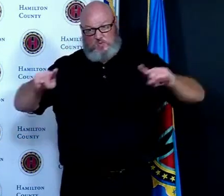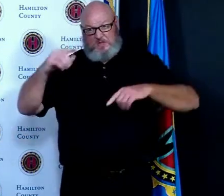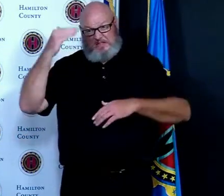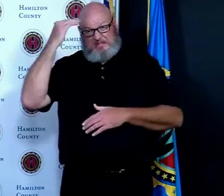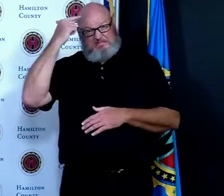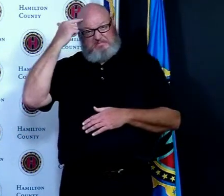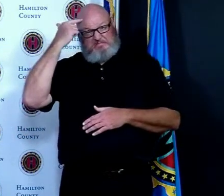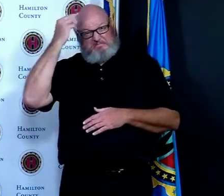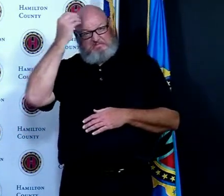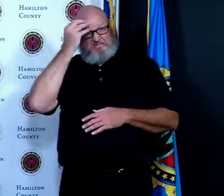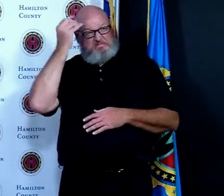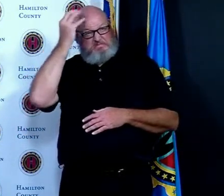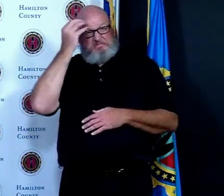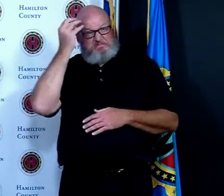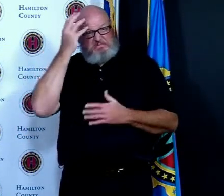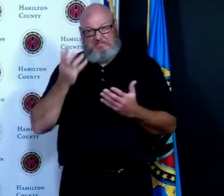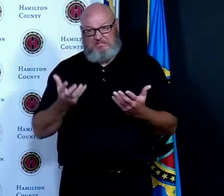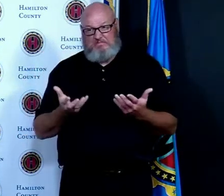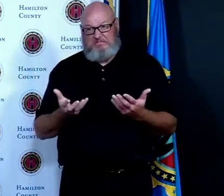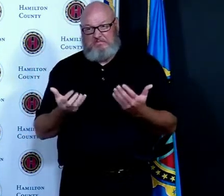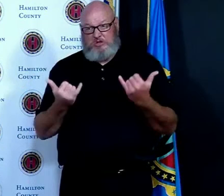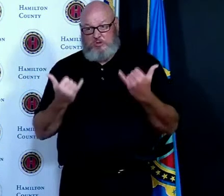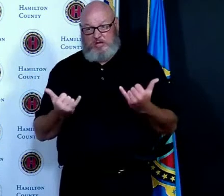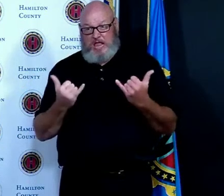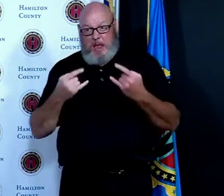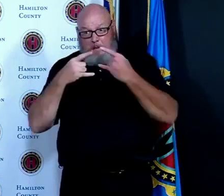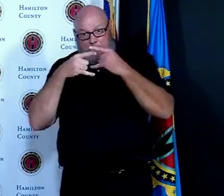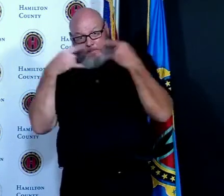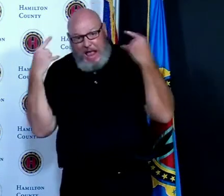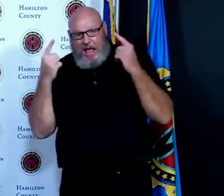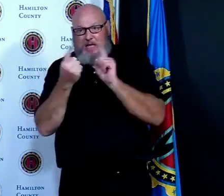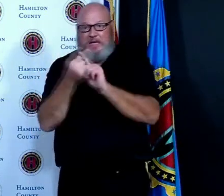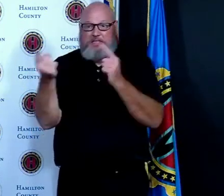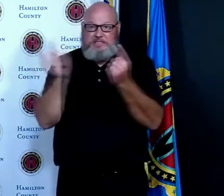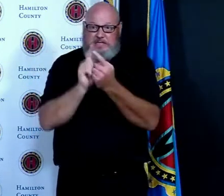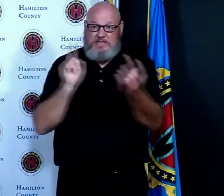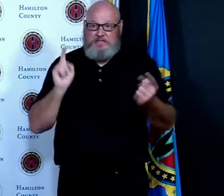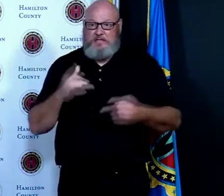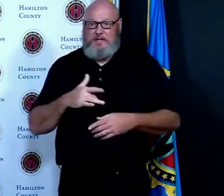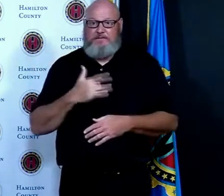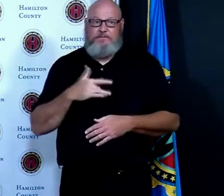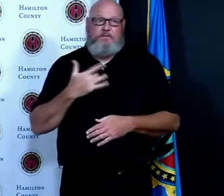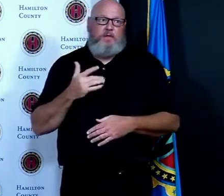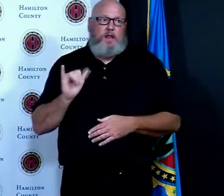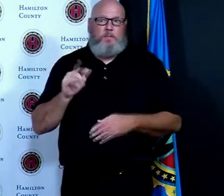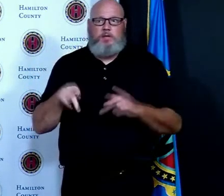reminders at this point about masking and distancing are getting rather futile and to